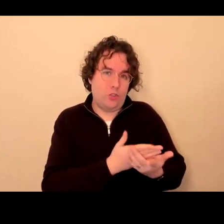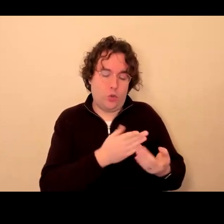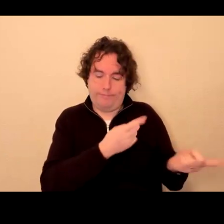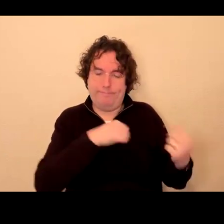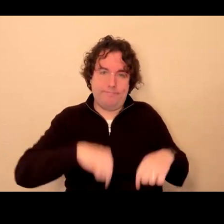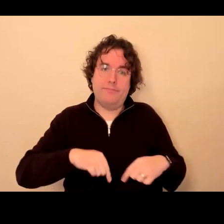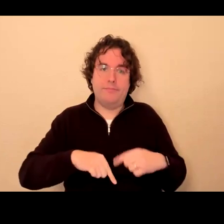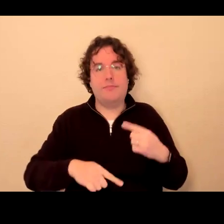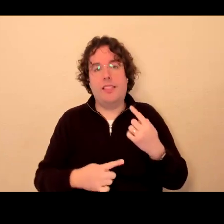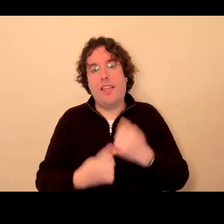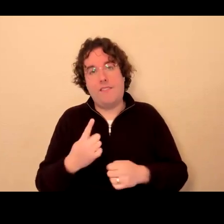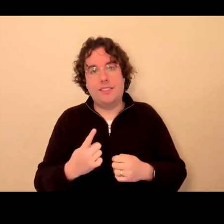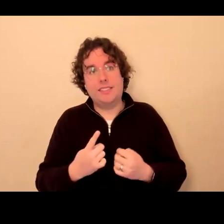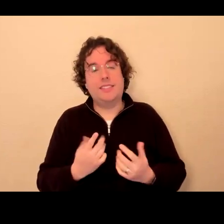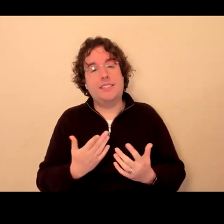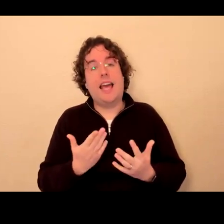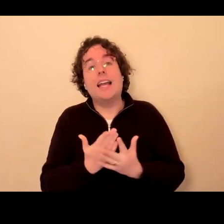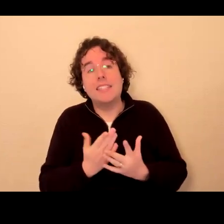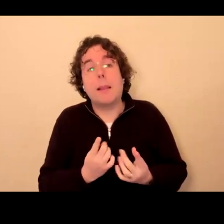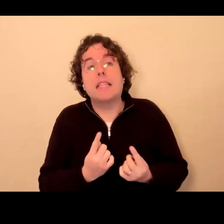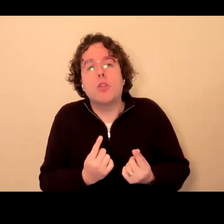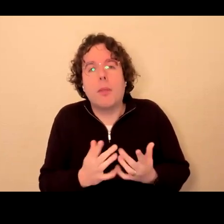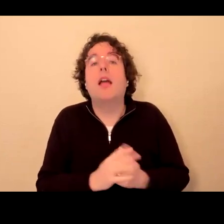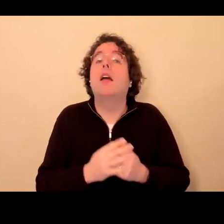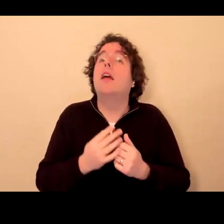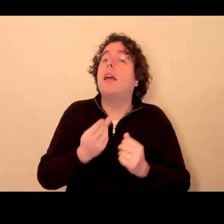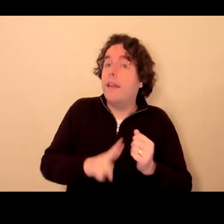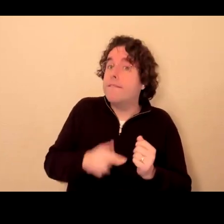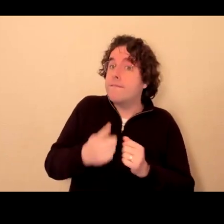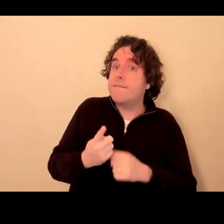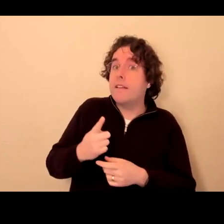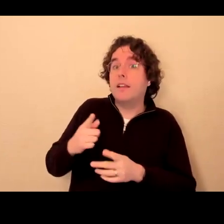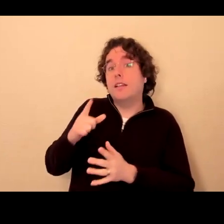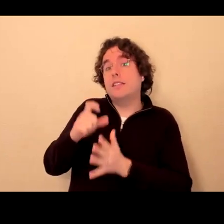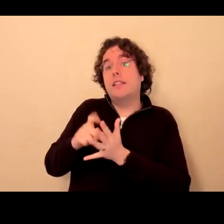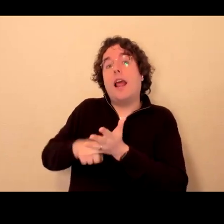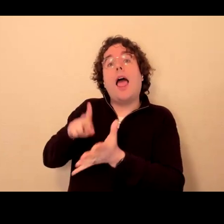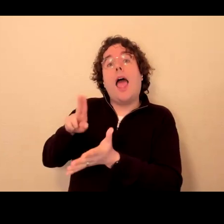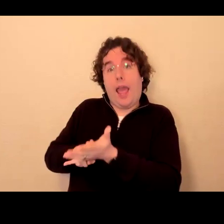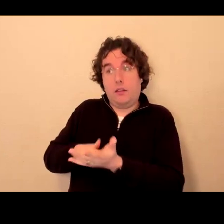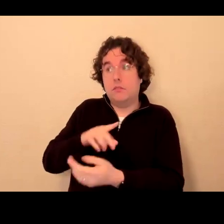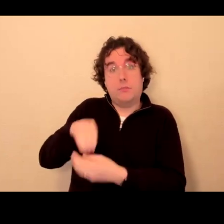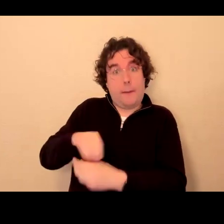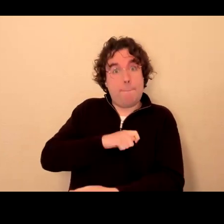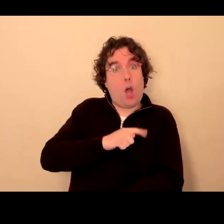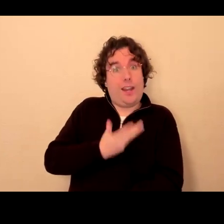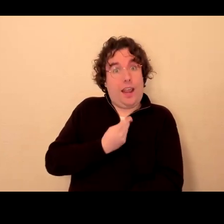as accessible as possible. If you are in the Disabled Leaders Network, we will be having a closed group discussion on a separate link